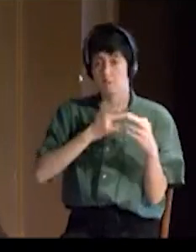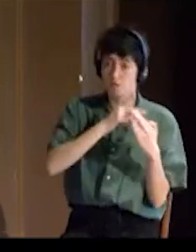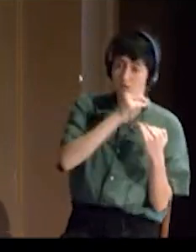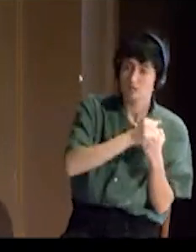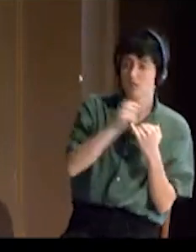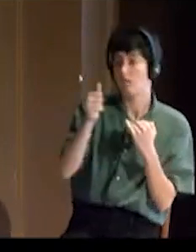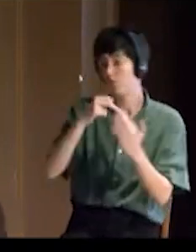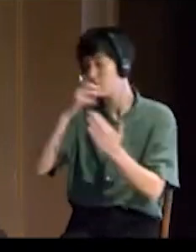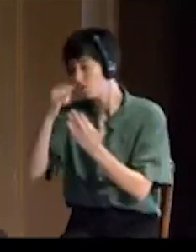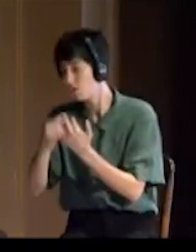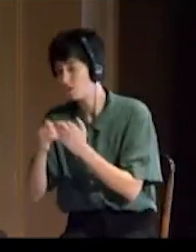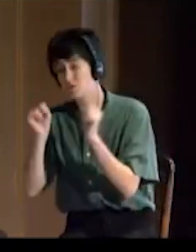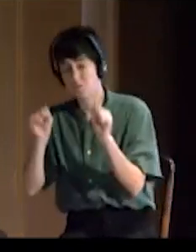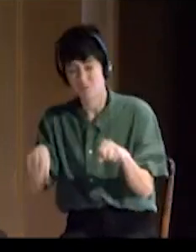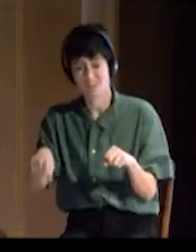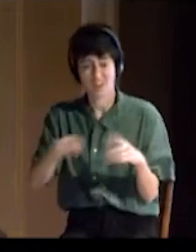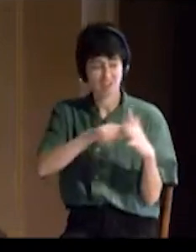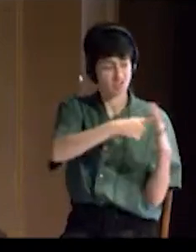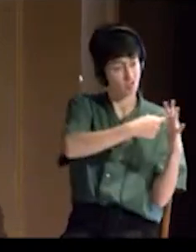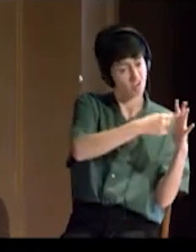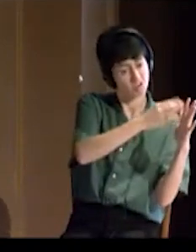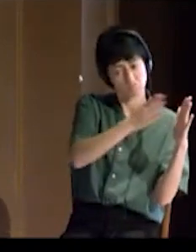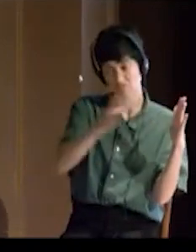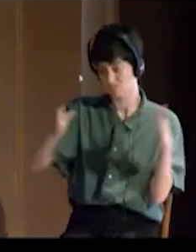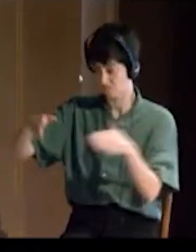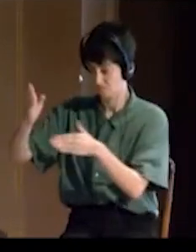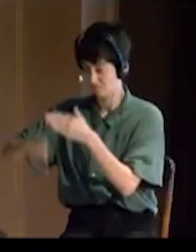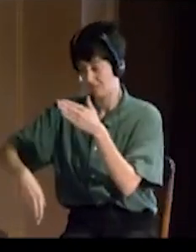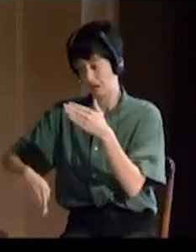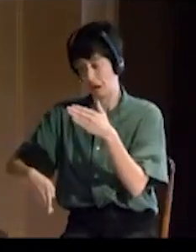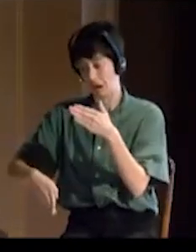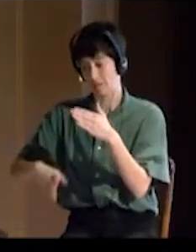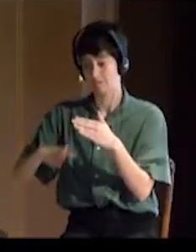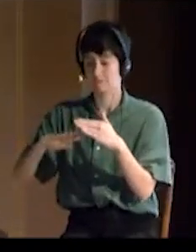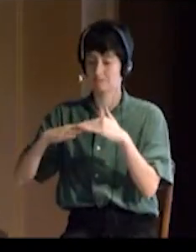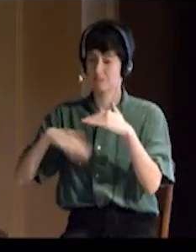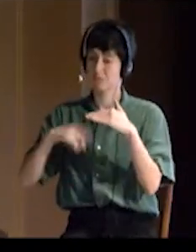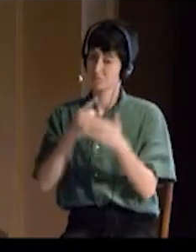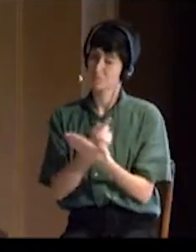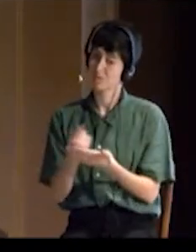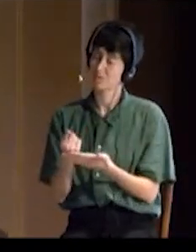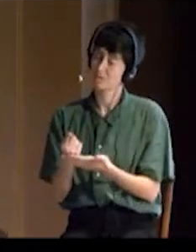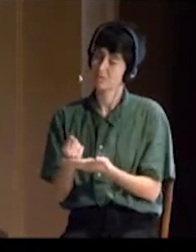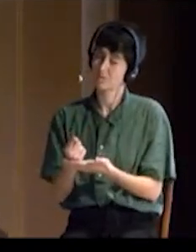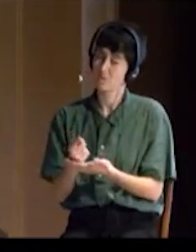having your data in less than a week. So it's really amazing how far we've come